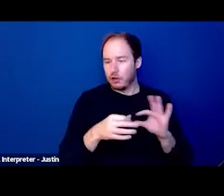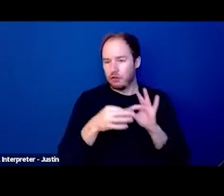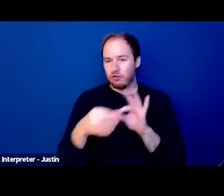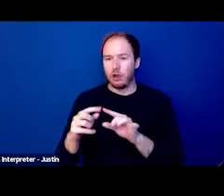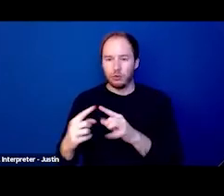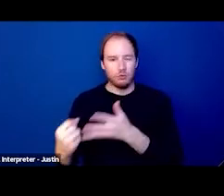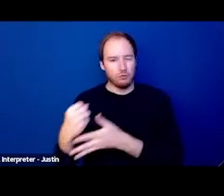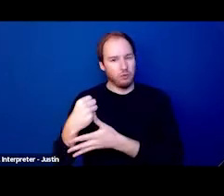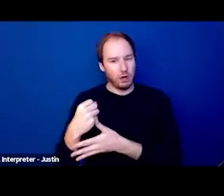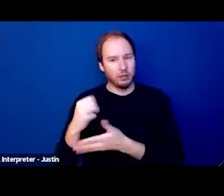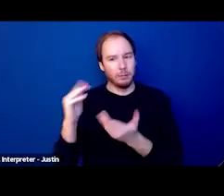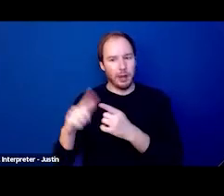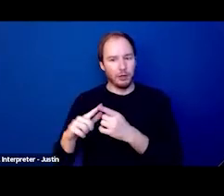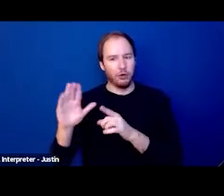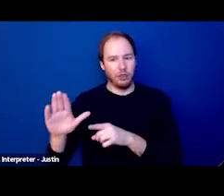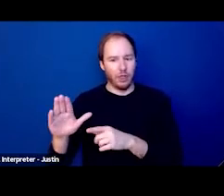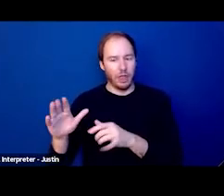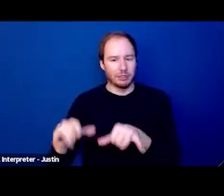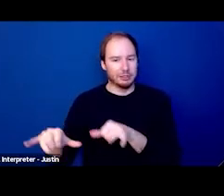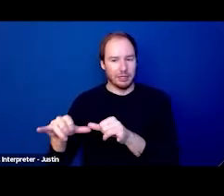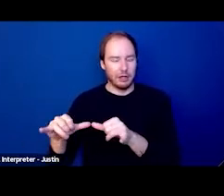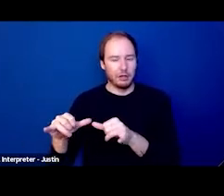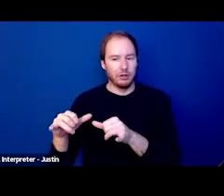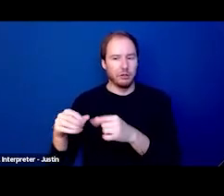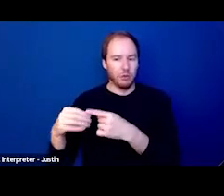than maybe the standard protocols would suggest. Next slide.